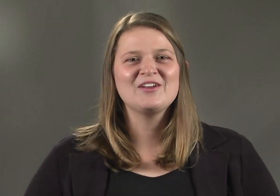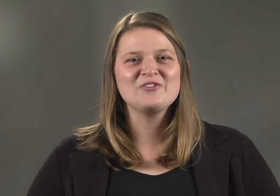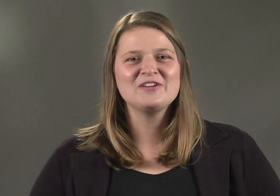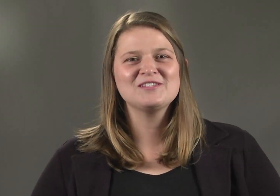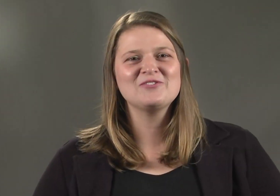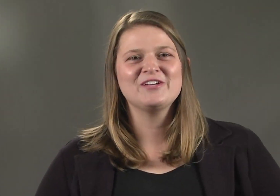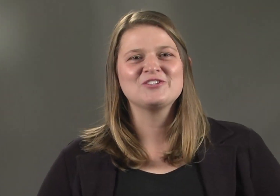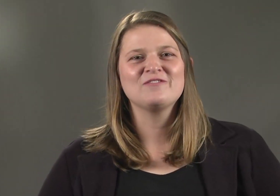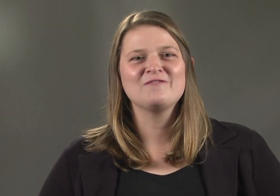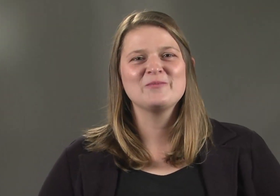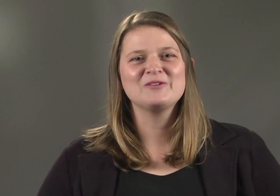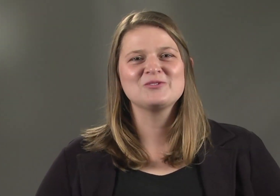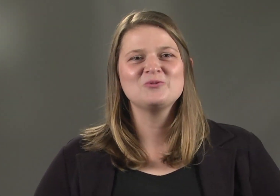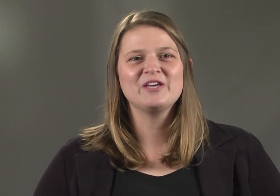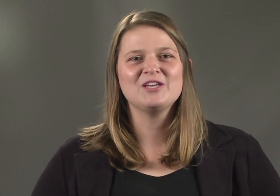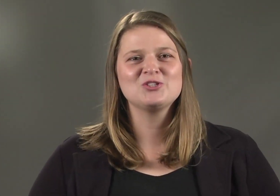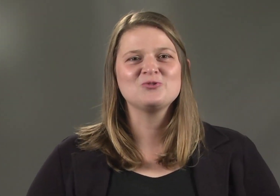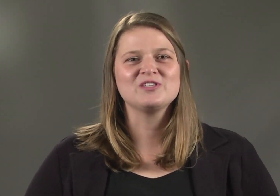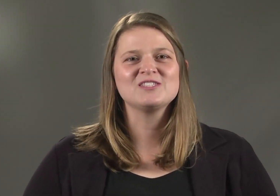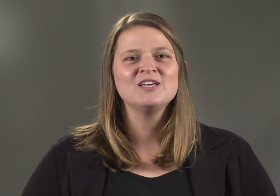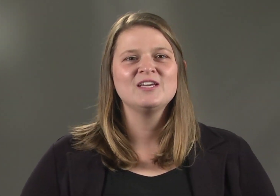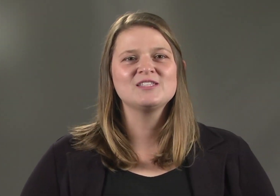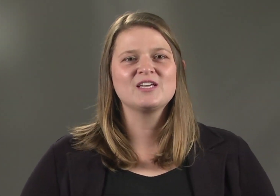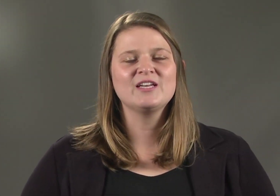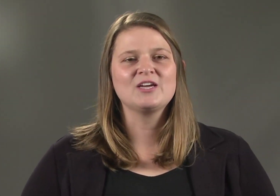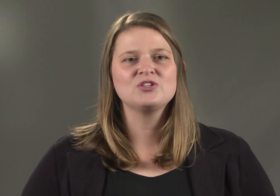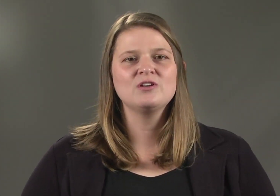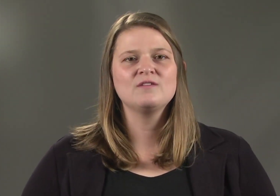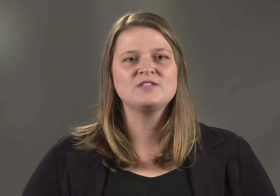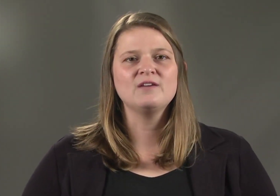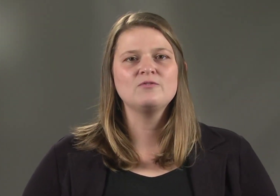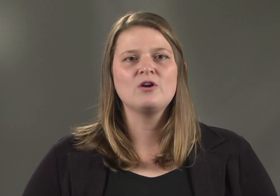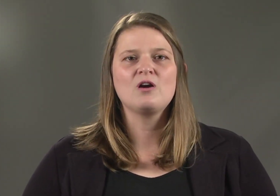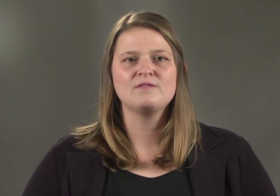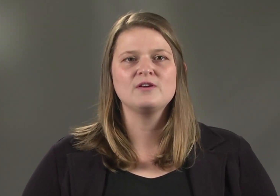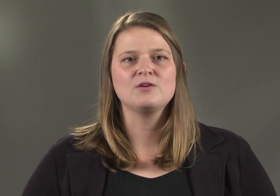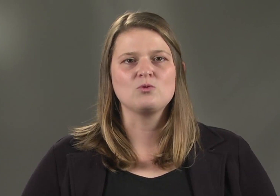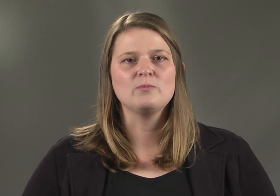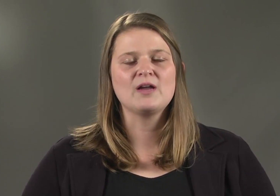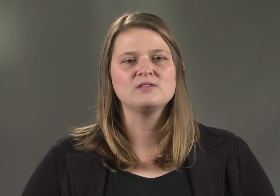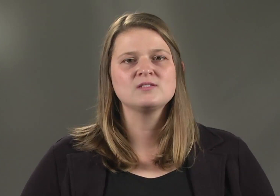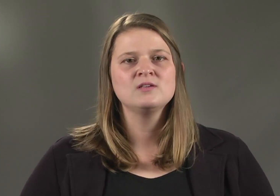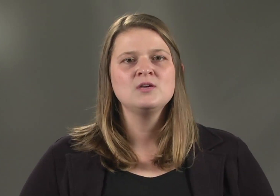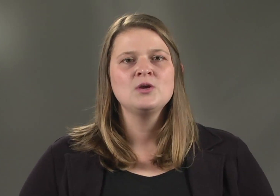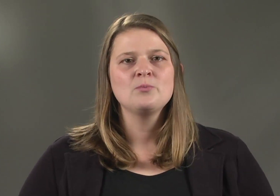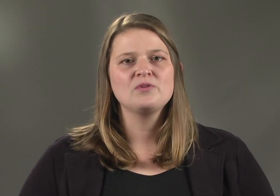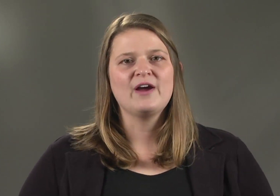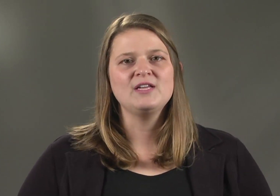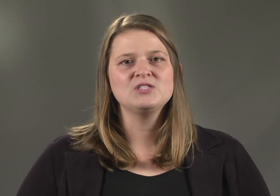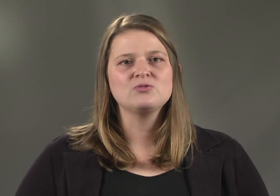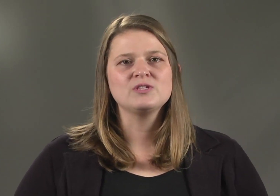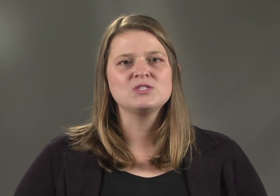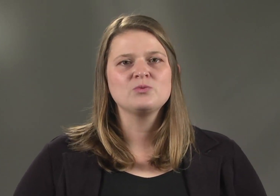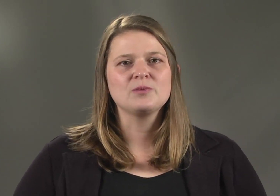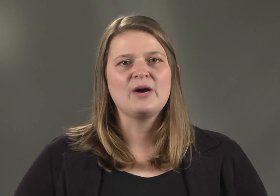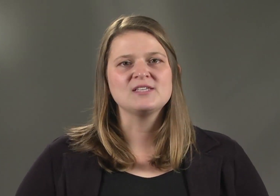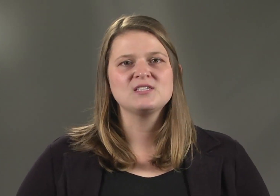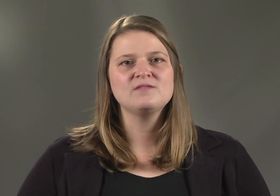Another consideration for middle school aged students is the connection of deaf or hard of hearing role models. Providing students with a positive